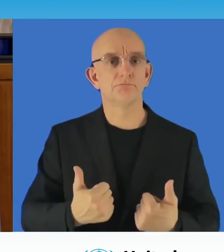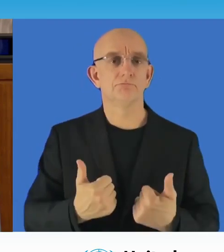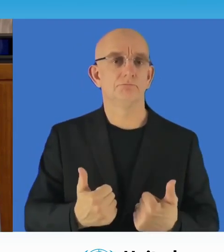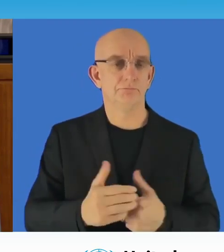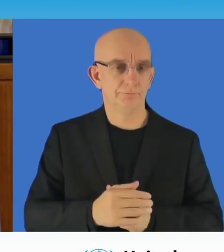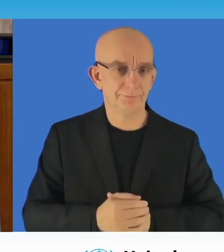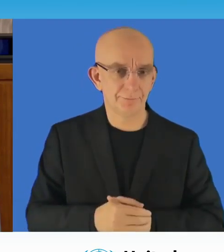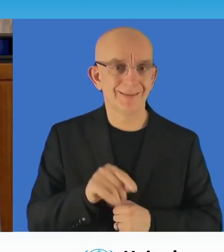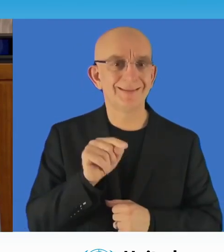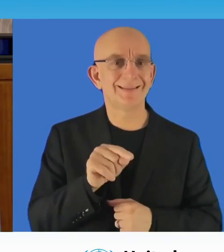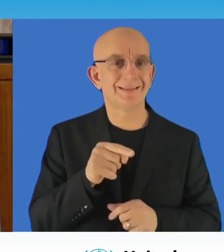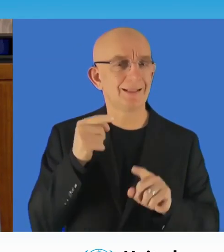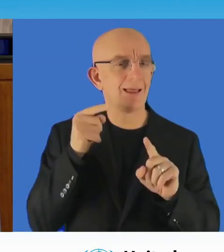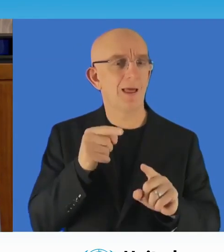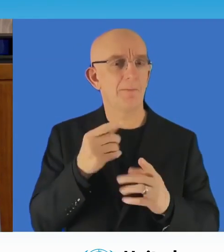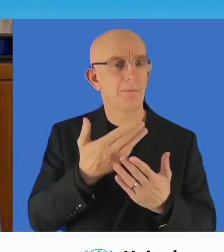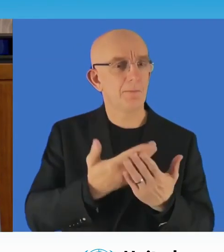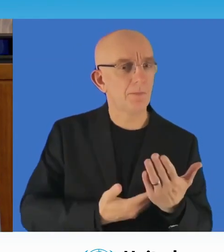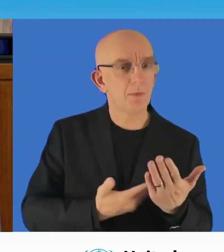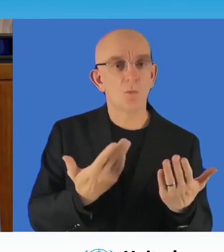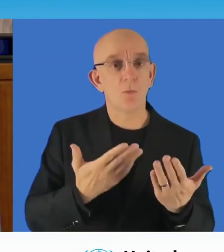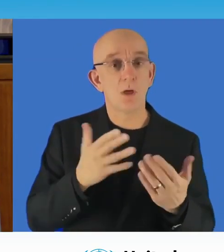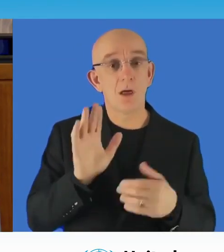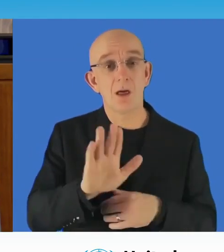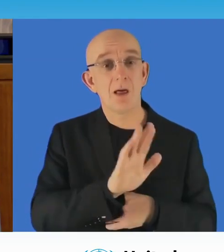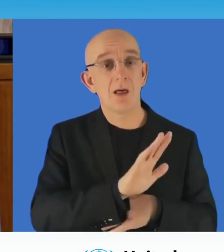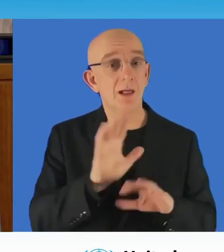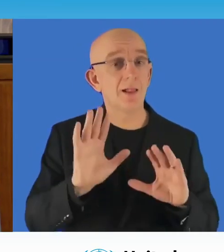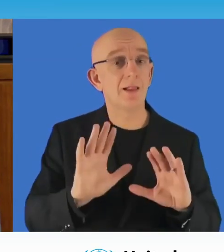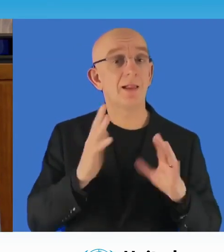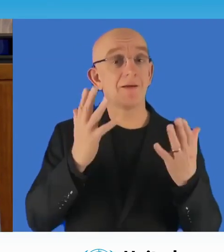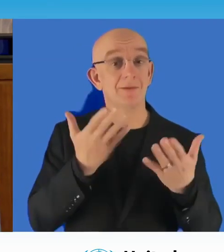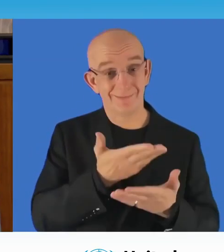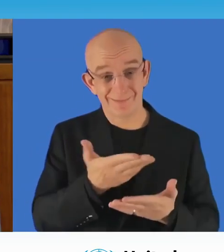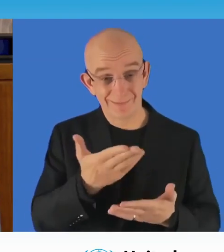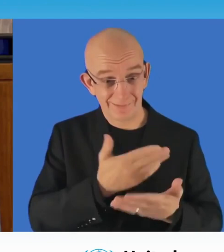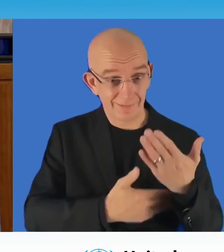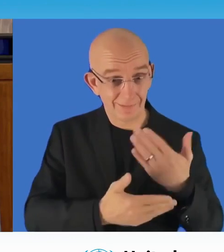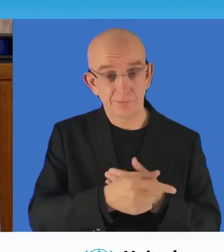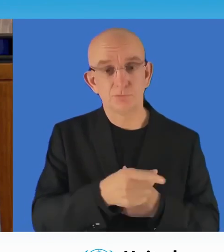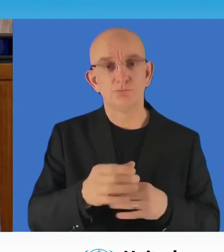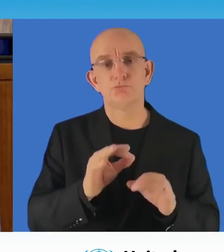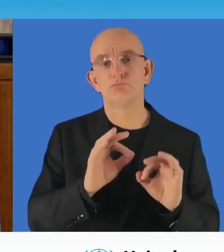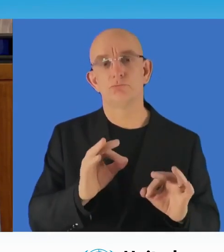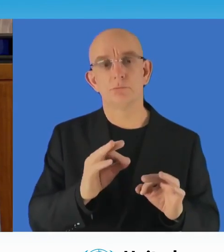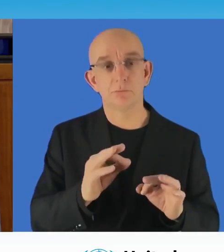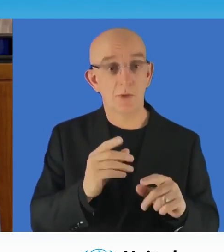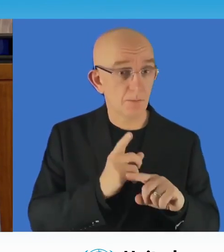of life specifically the measures include the individual body stand for person with disabilities